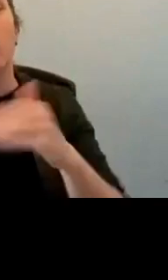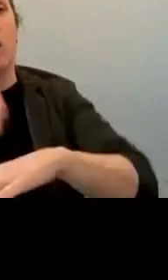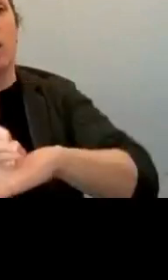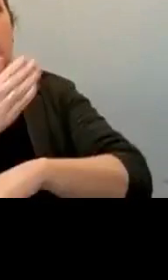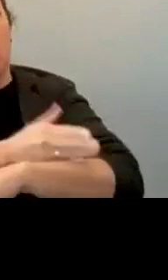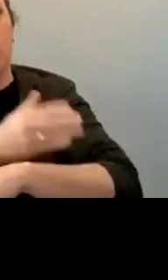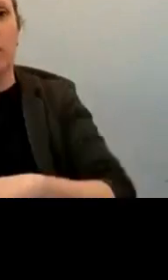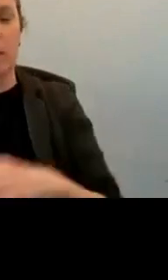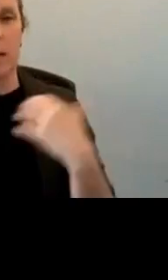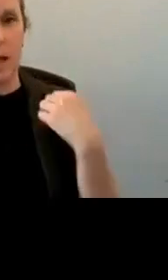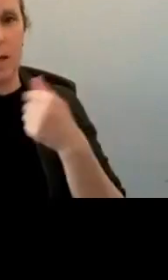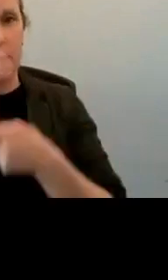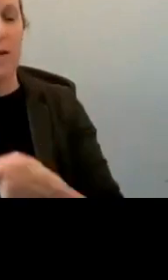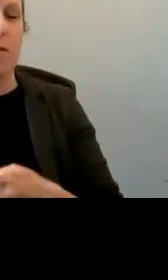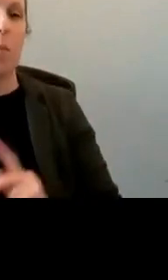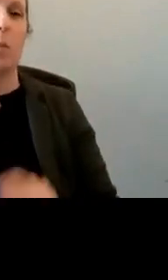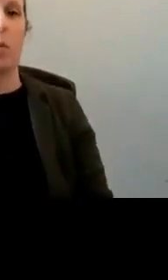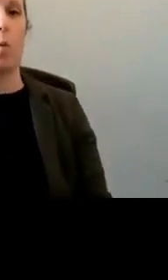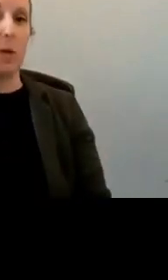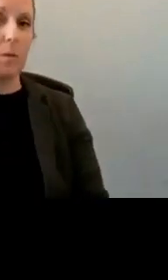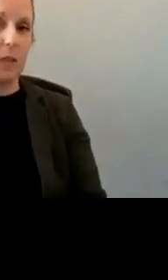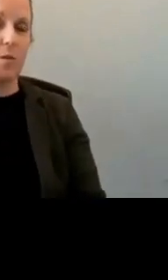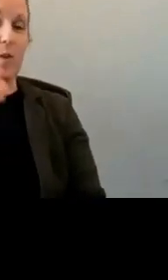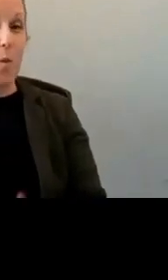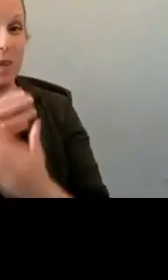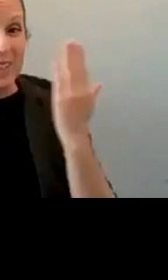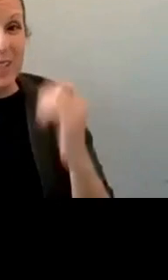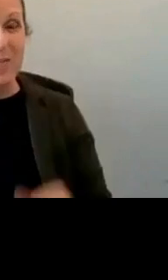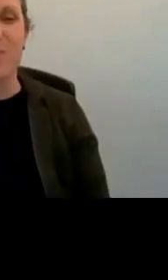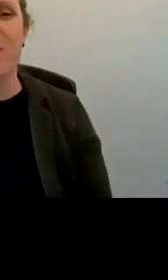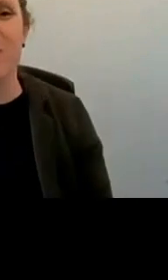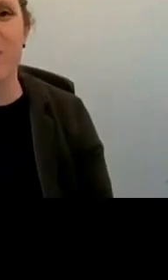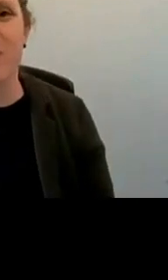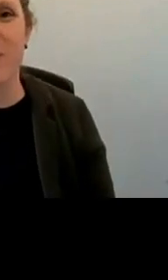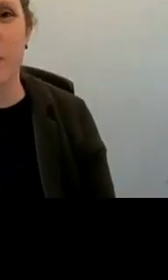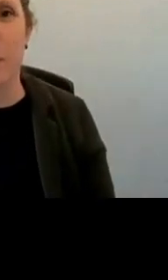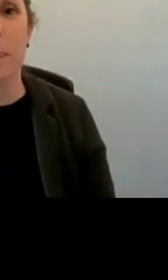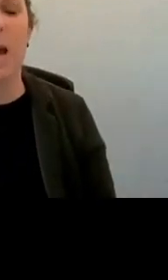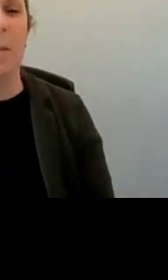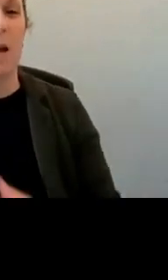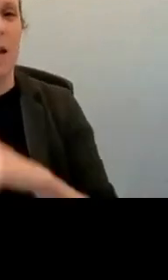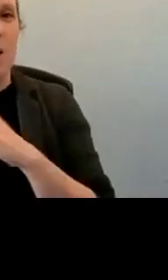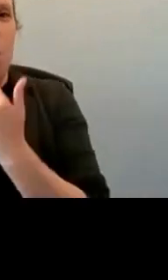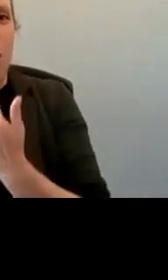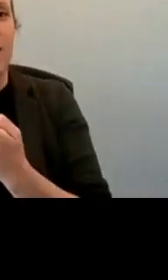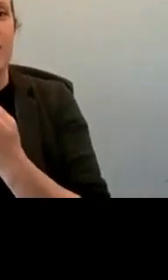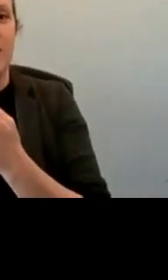those who experience homelessness I'm I'm gonna actually wait to introduce Colin until uh Katie